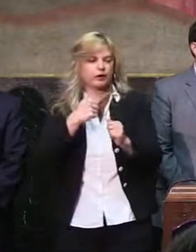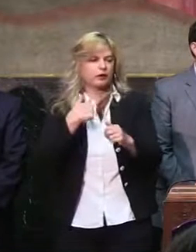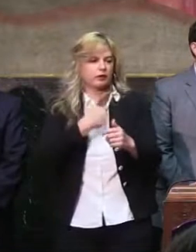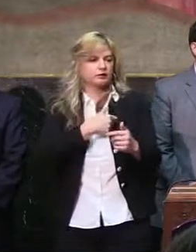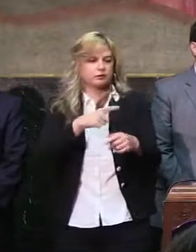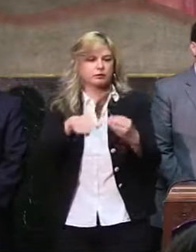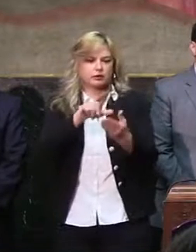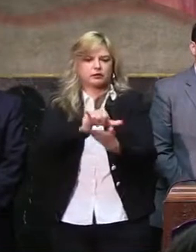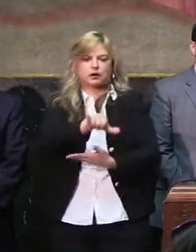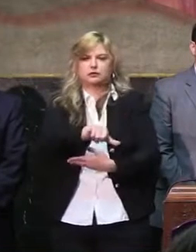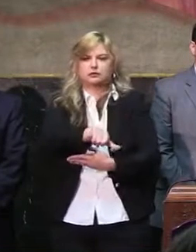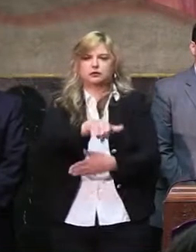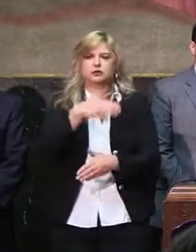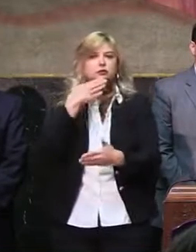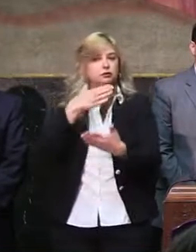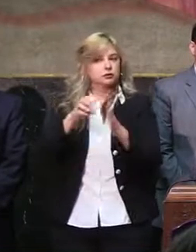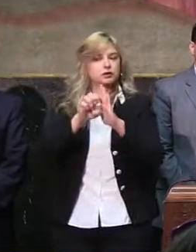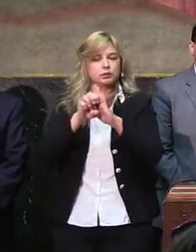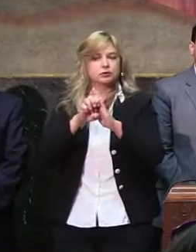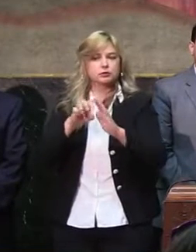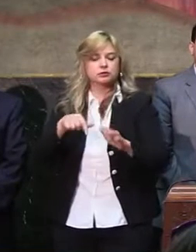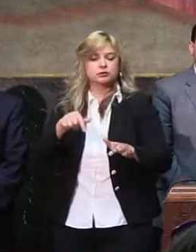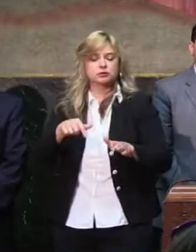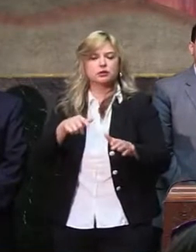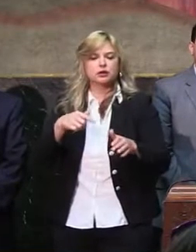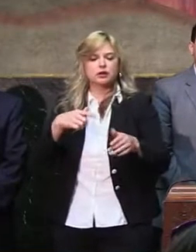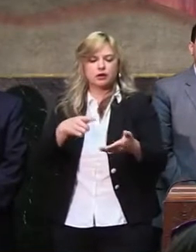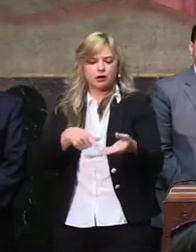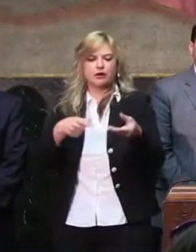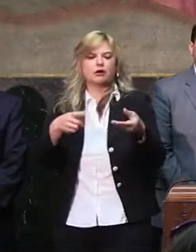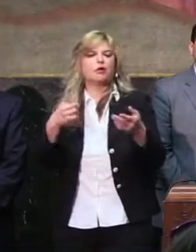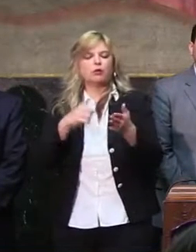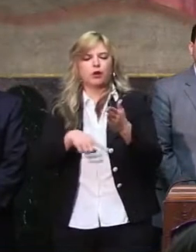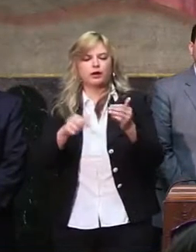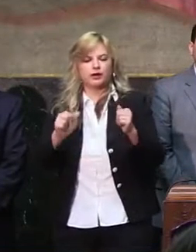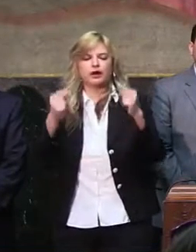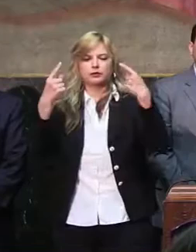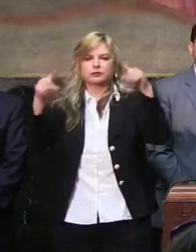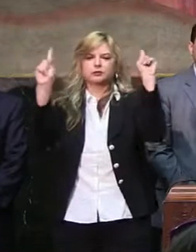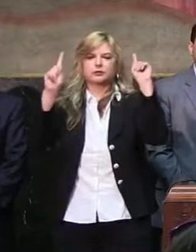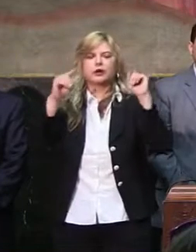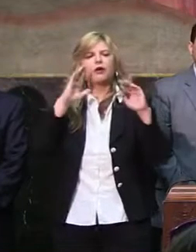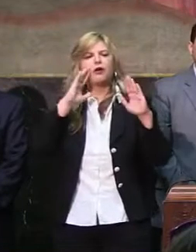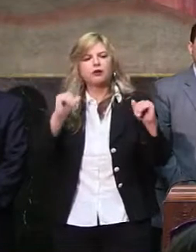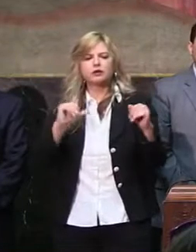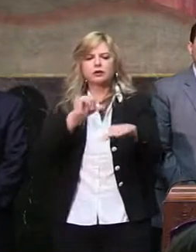this is a good example of the kind of work that can be accomplished, hopefully set good examples for what can be